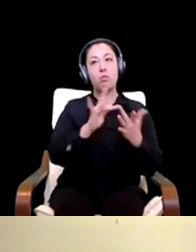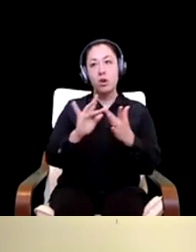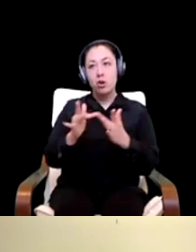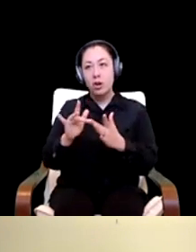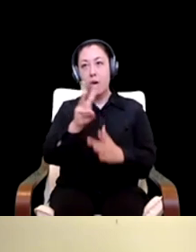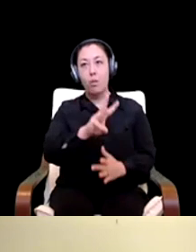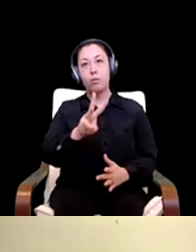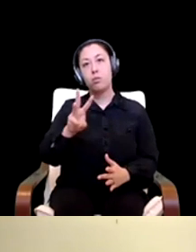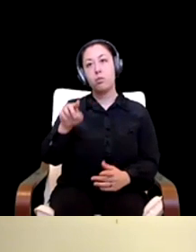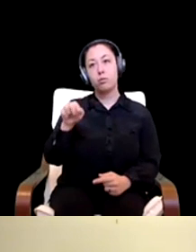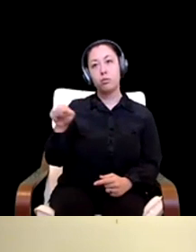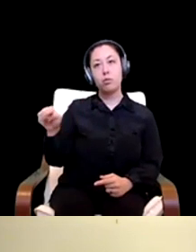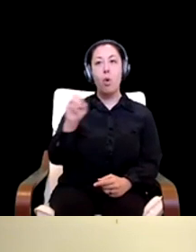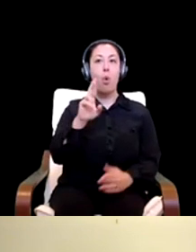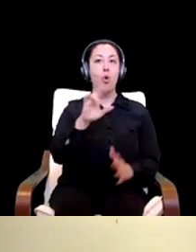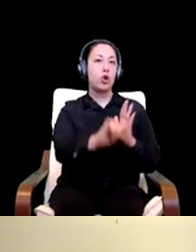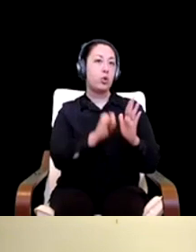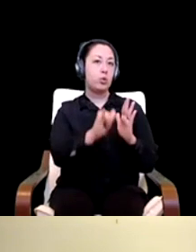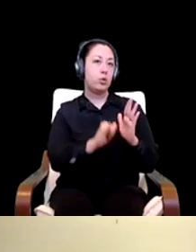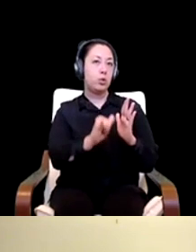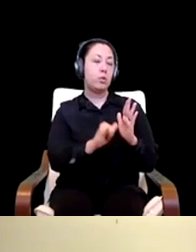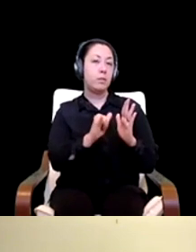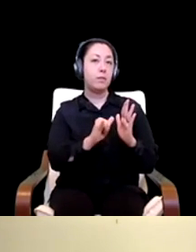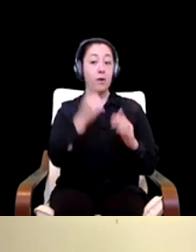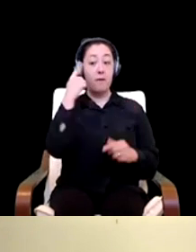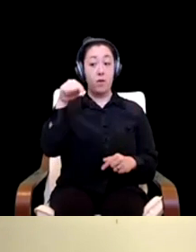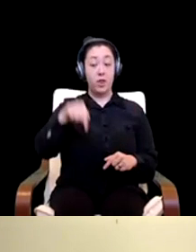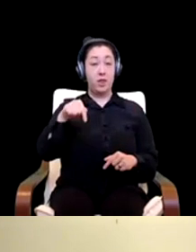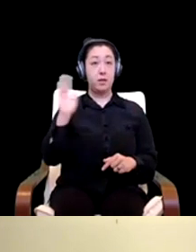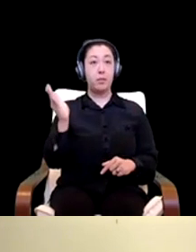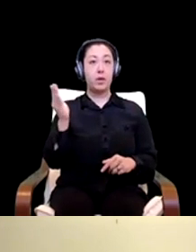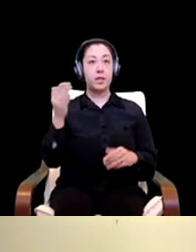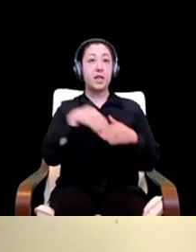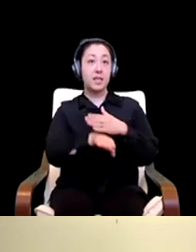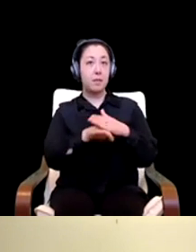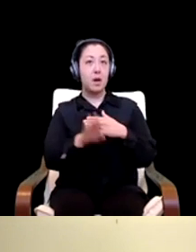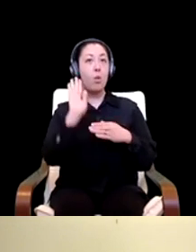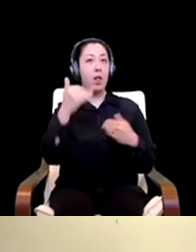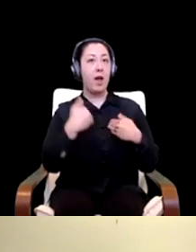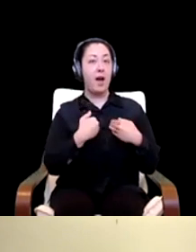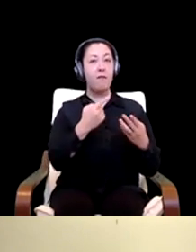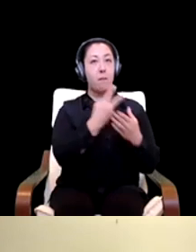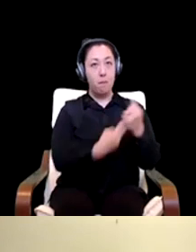For accessibility for this presentation, there will be both captioning and interpreting.